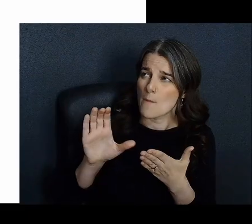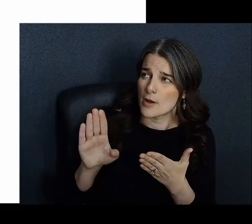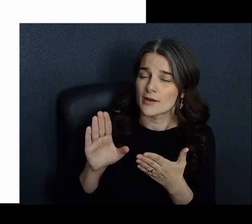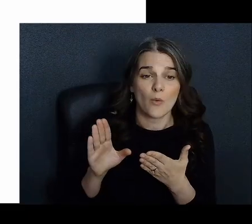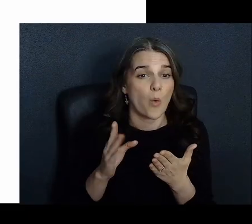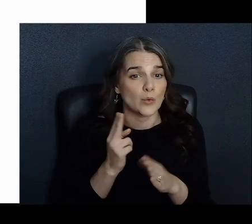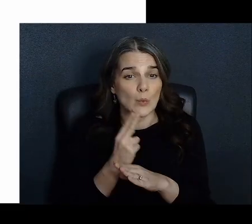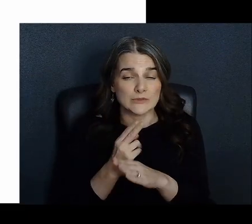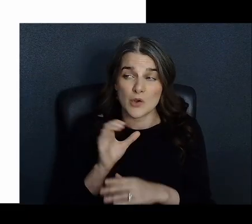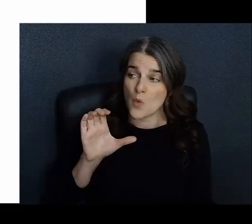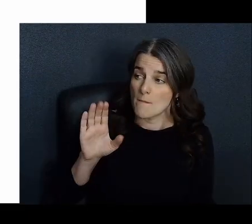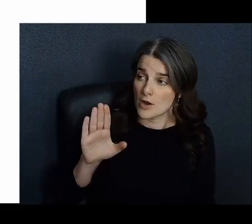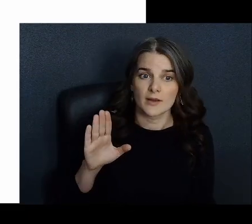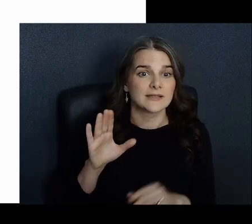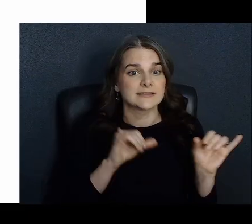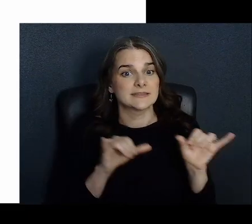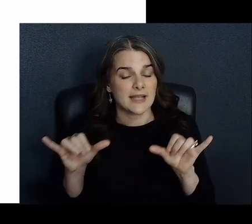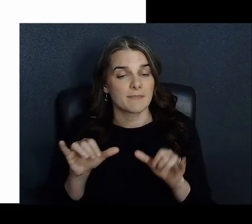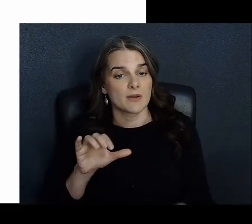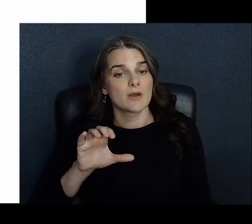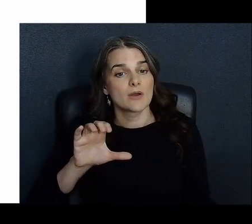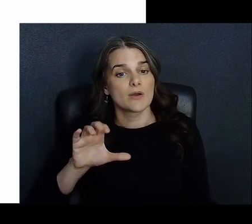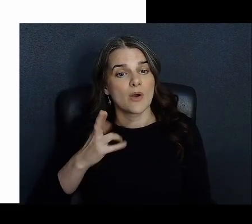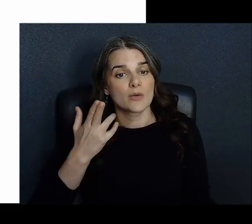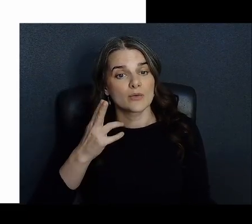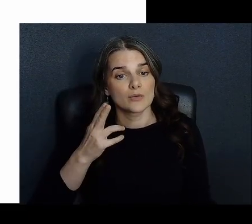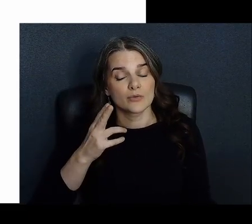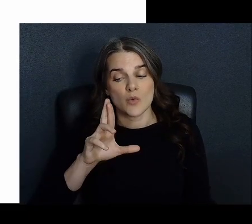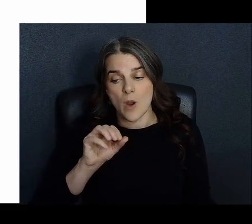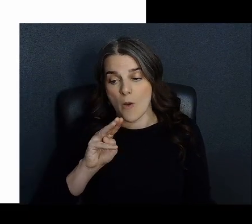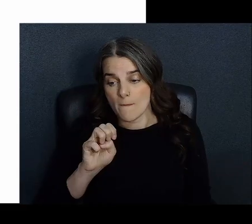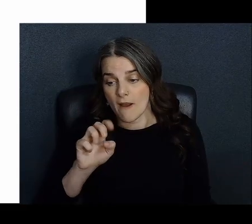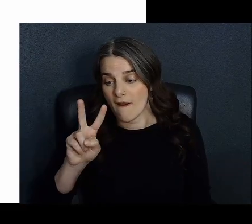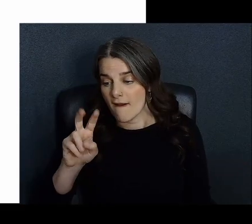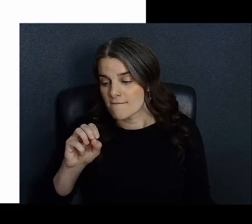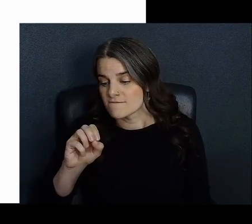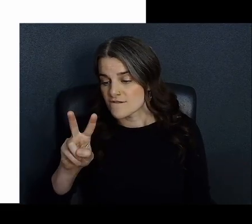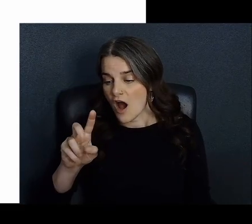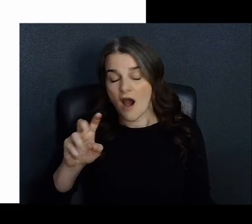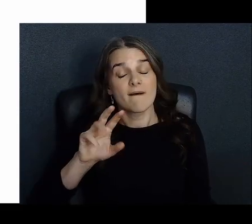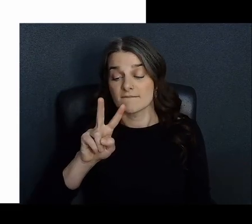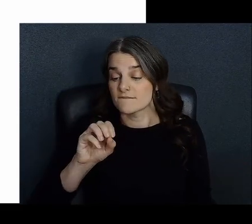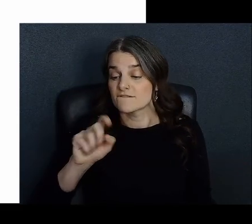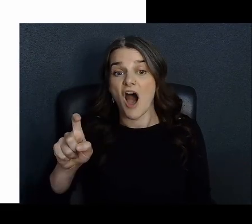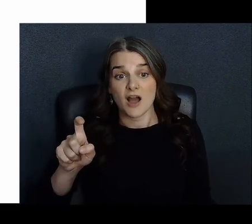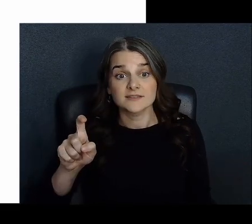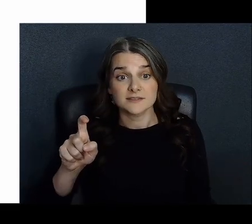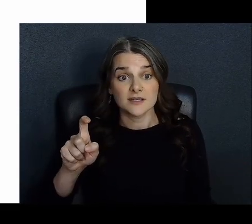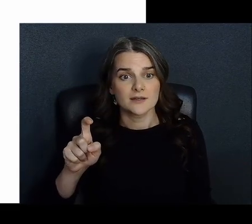Likewise with Chromevox, one of the things about these computers that you can-- or excuse me, Chromebooks that you can get very cheaply is they